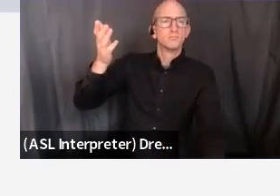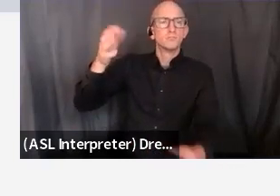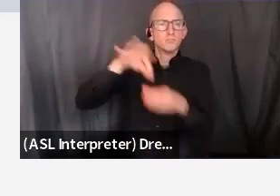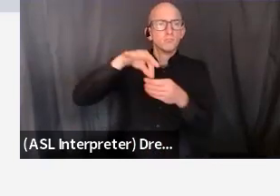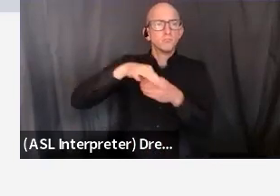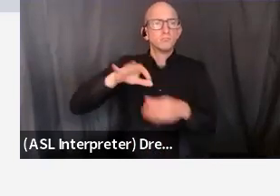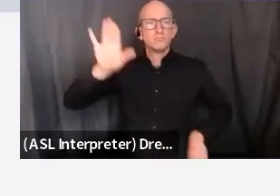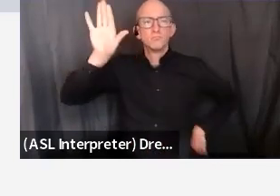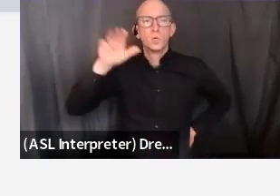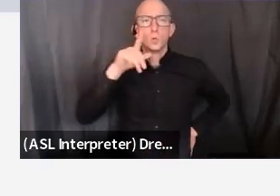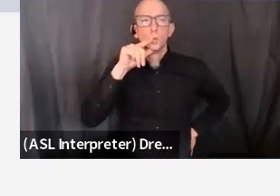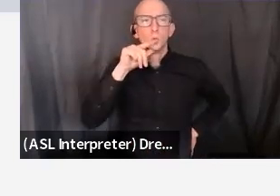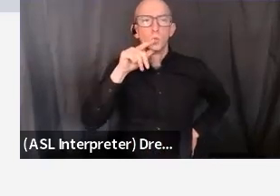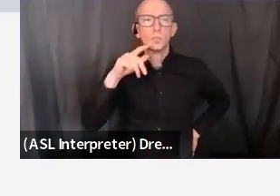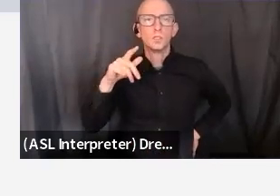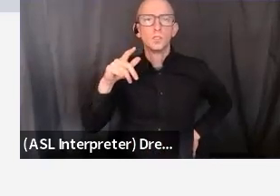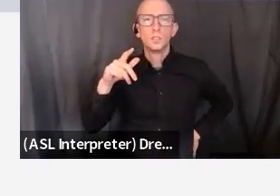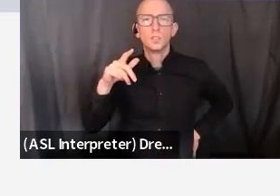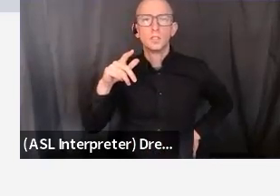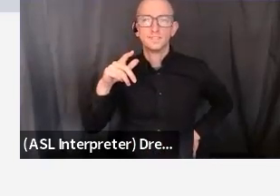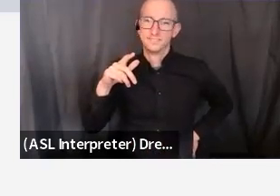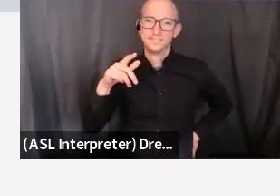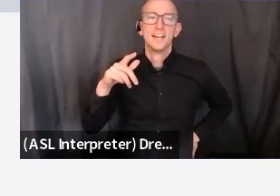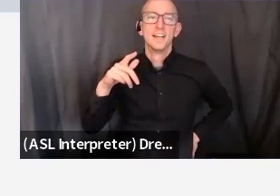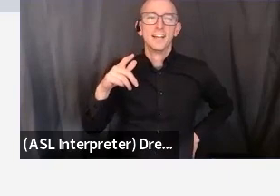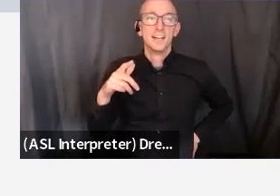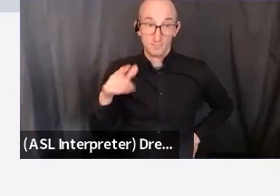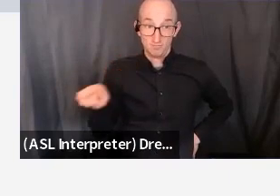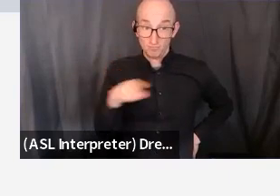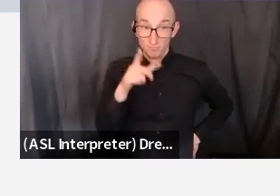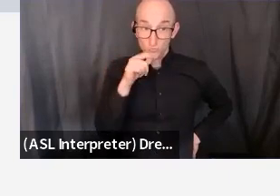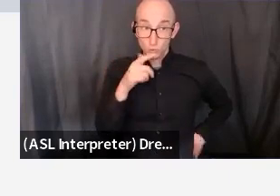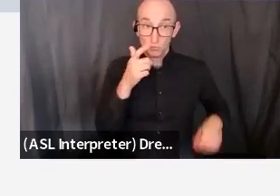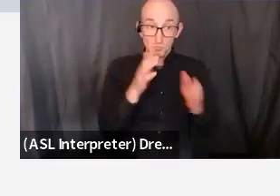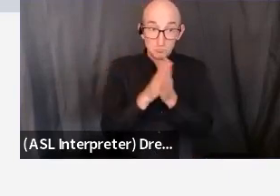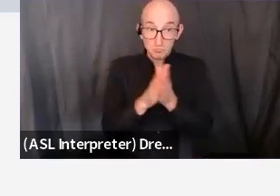all of the technical resources we've developed in our Ports Initiative program were in response